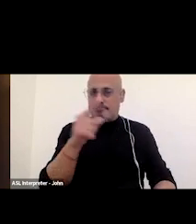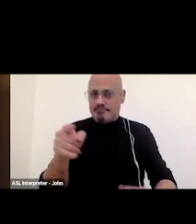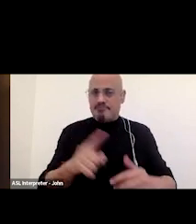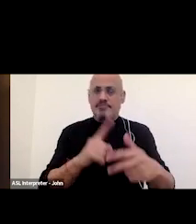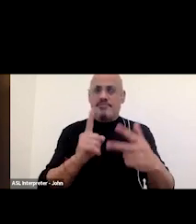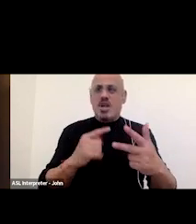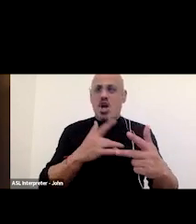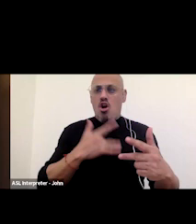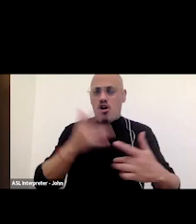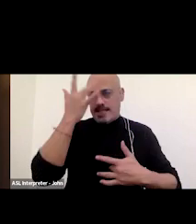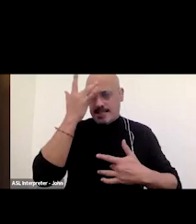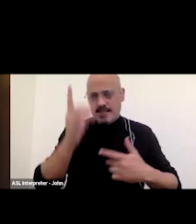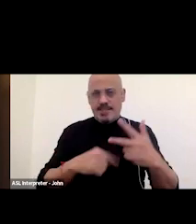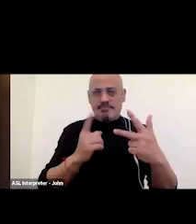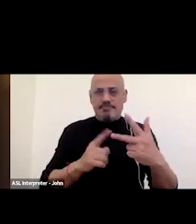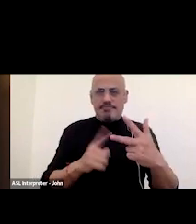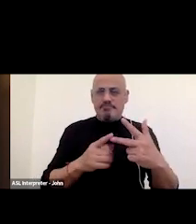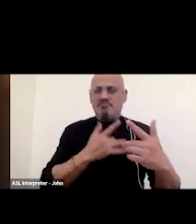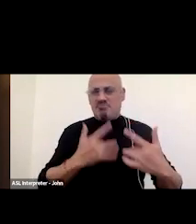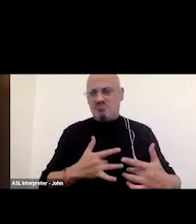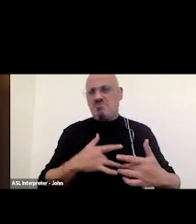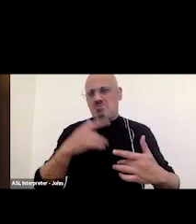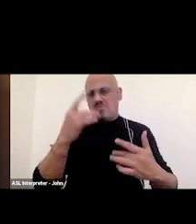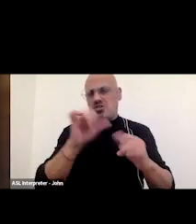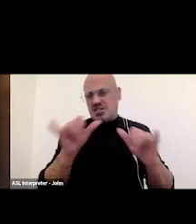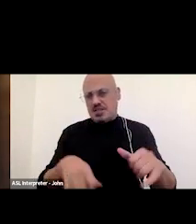Heart disease is under cardiovascular system.